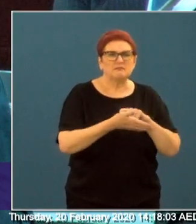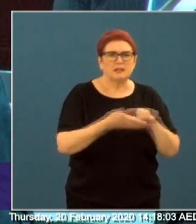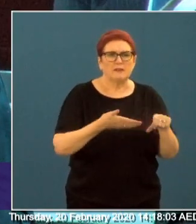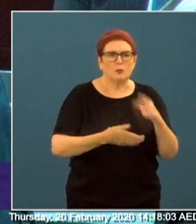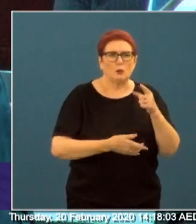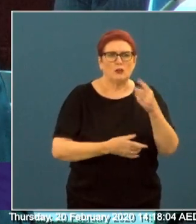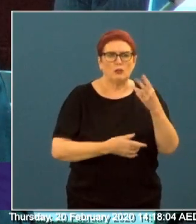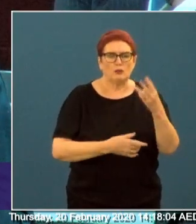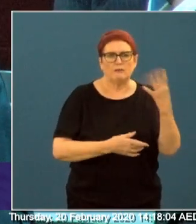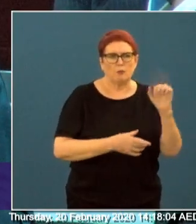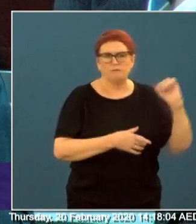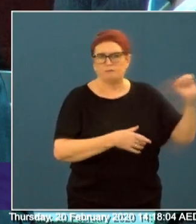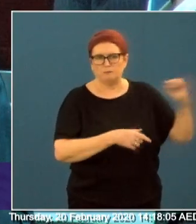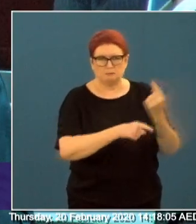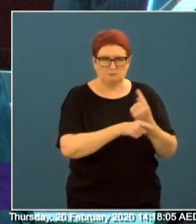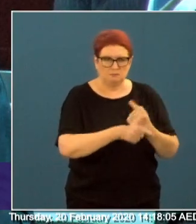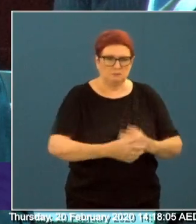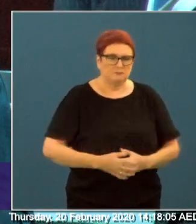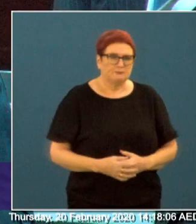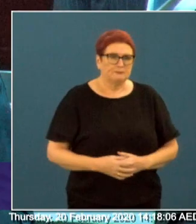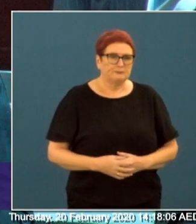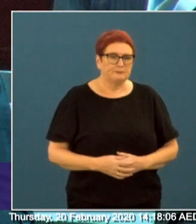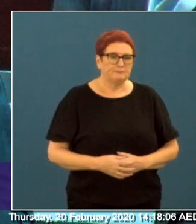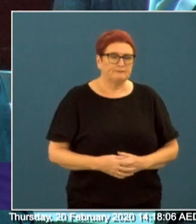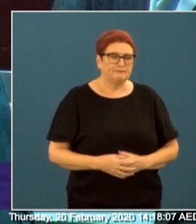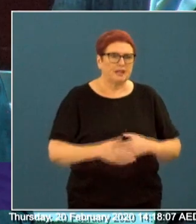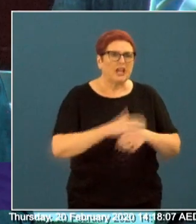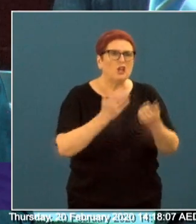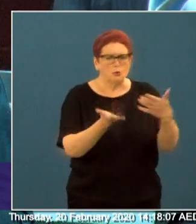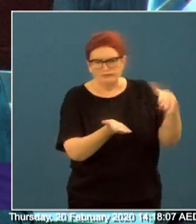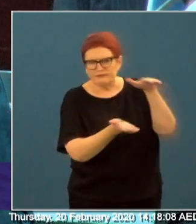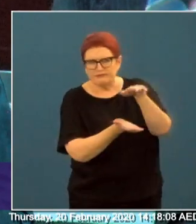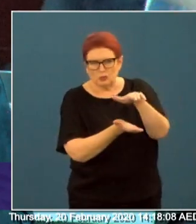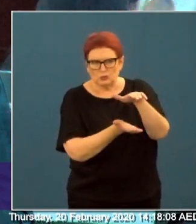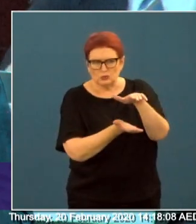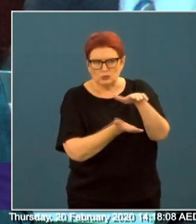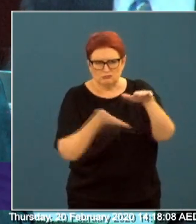His statement's found in part B of the tender bundle behind tab 12.